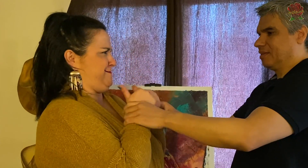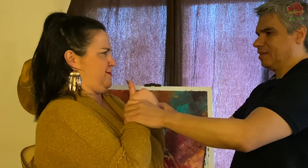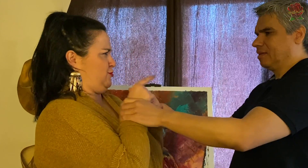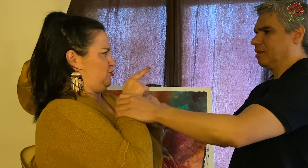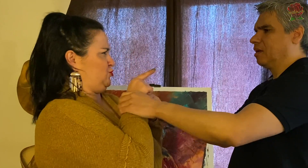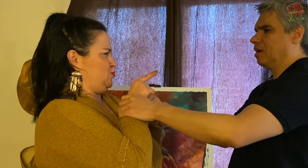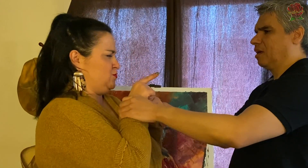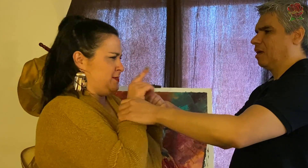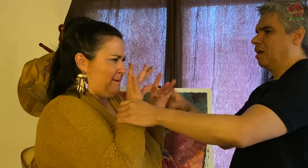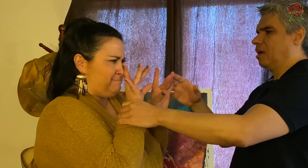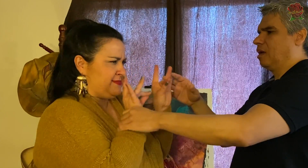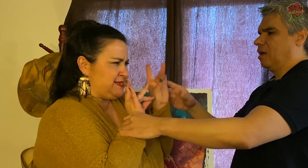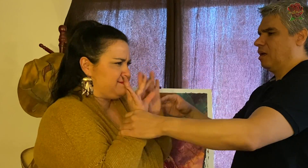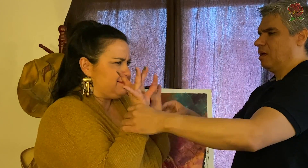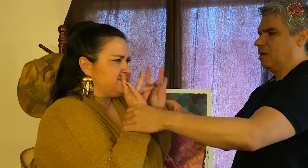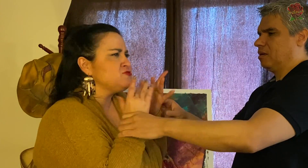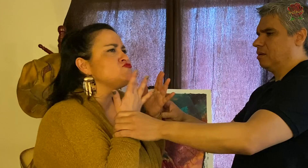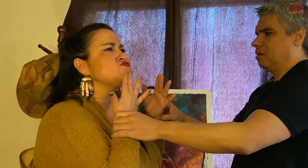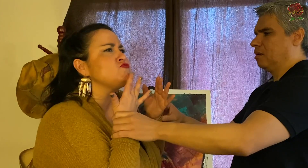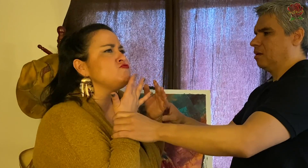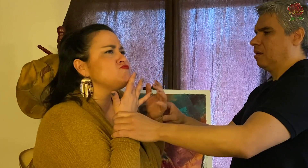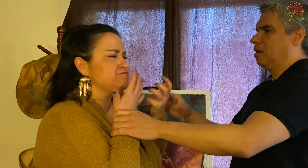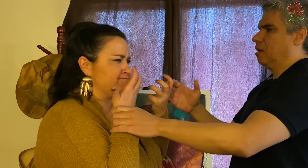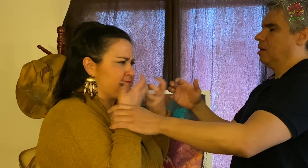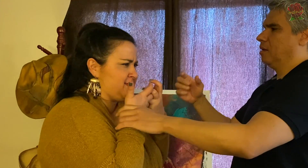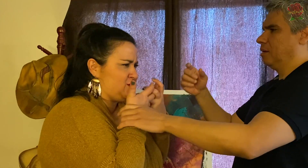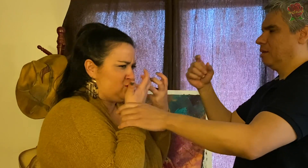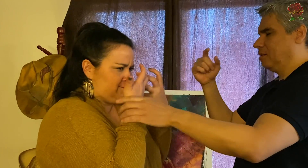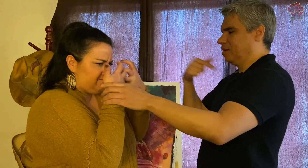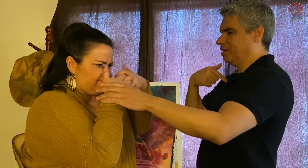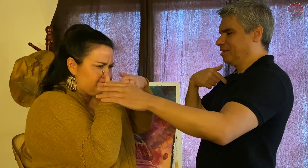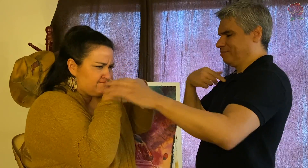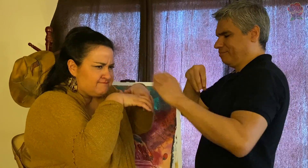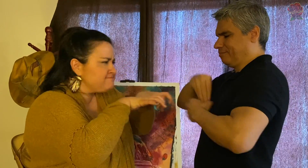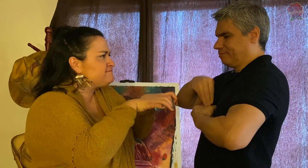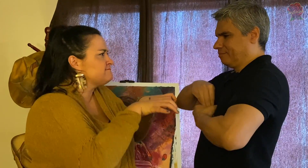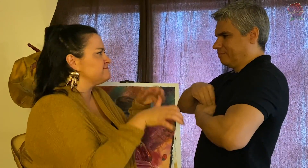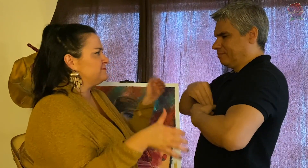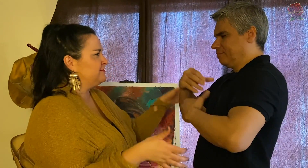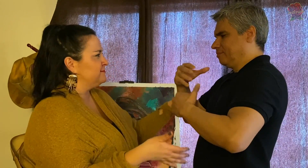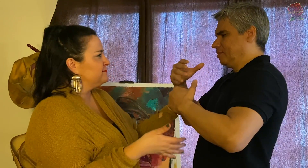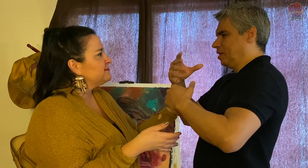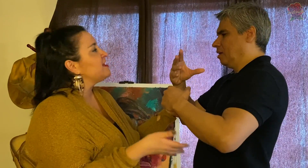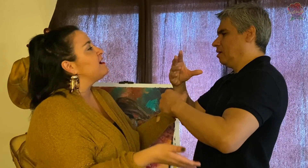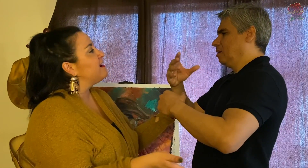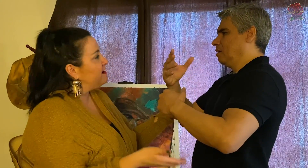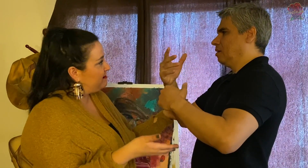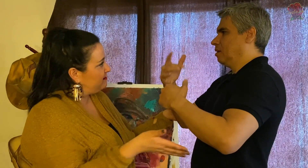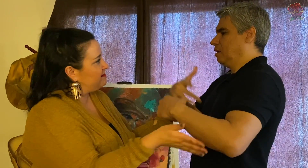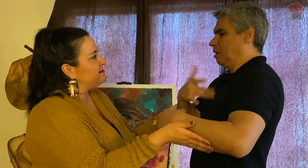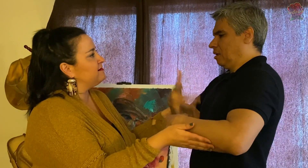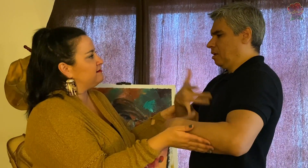How do you pick colors to match and go together well? It comes from the inside.